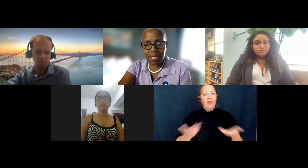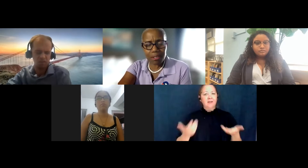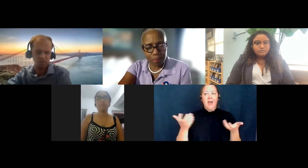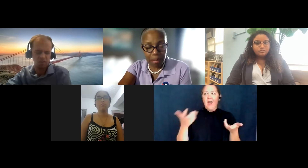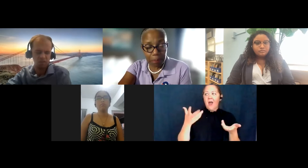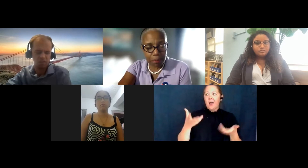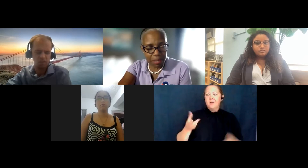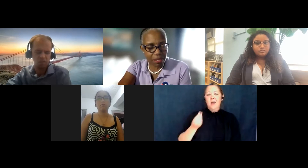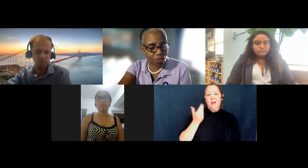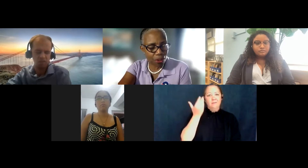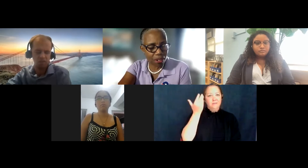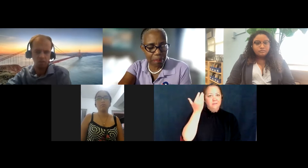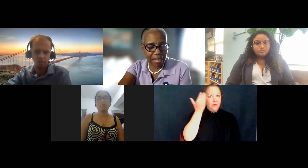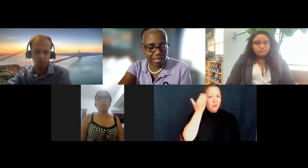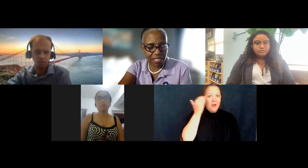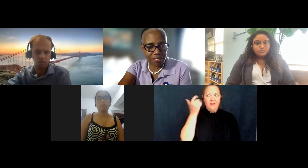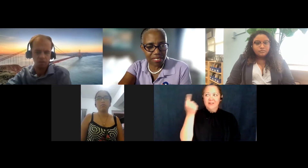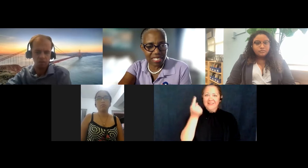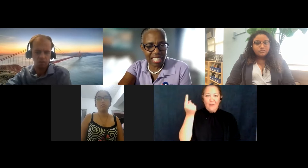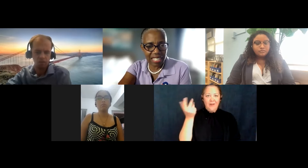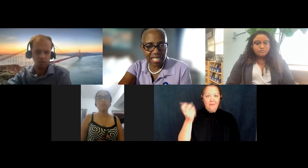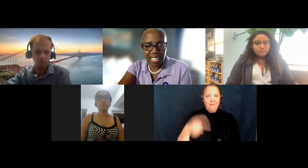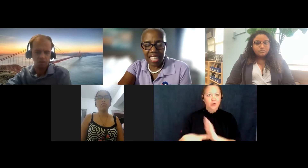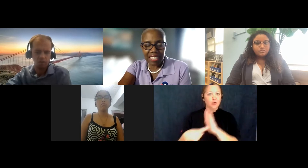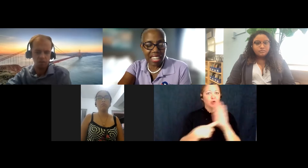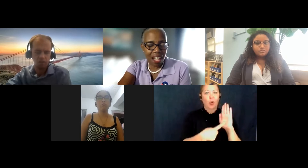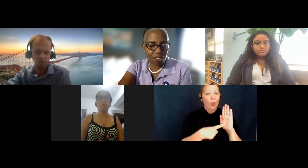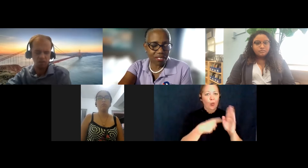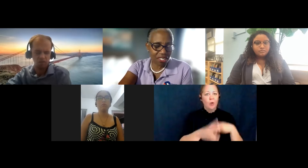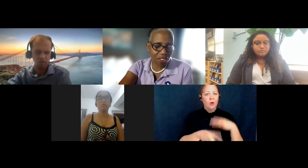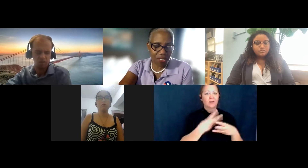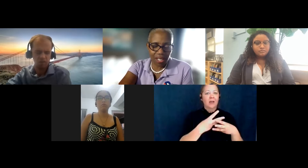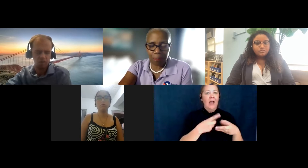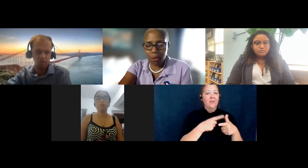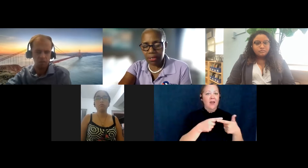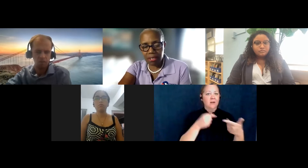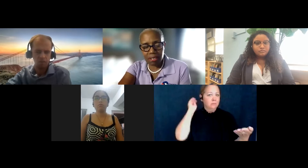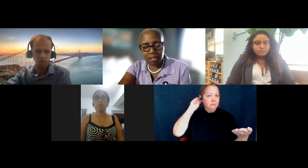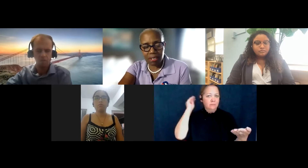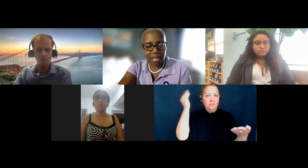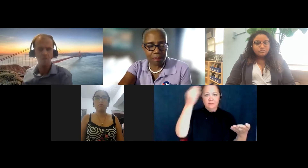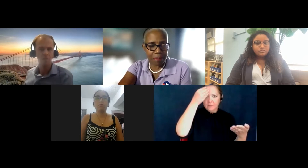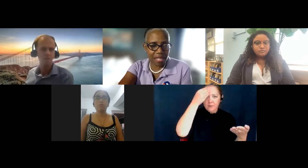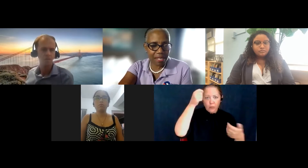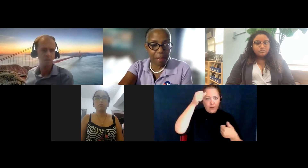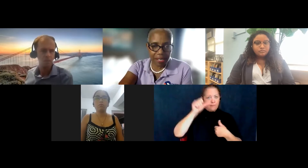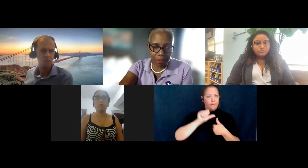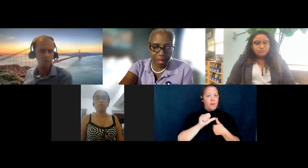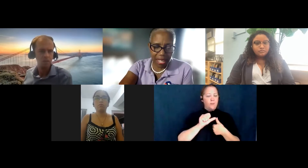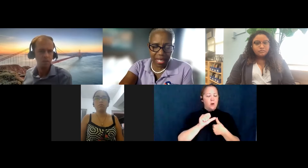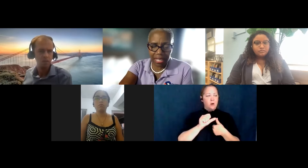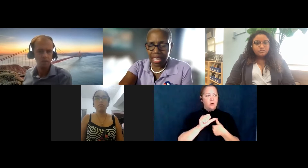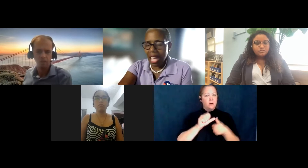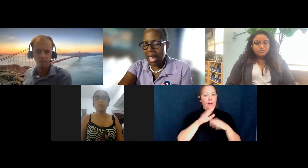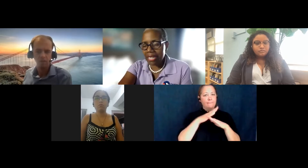I remembered the Peace Corps back in the day. Now, I am older and my husband has passed away. I can